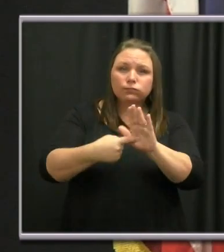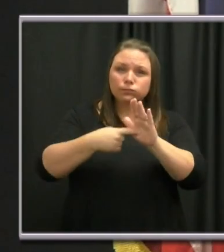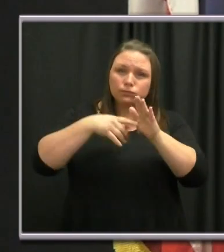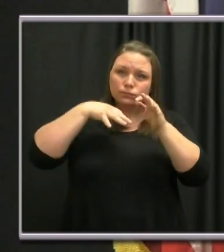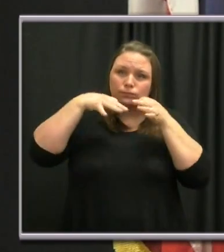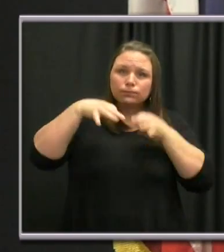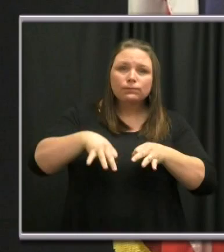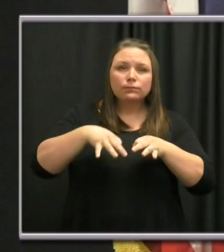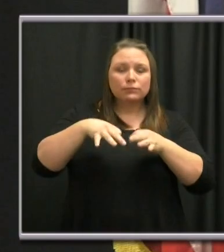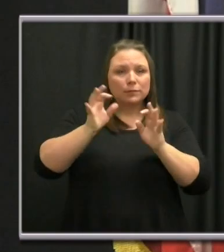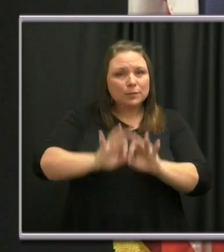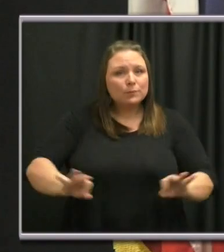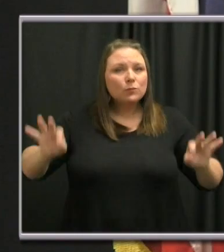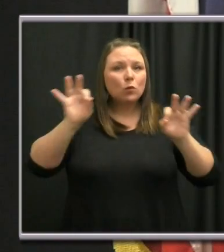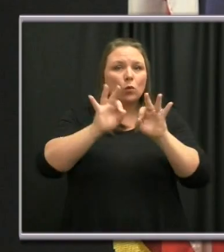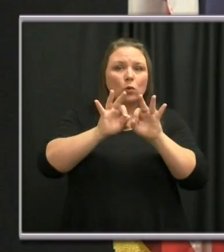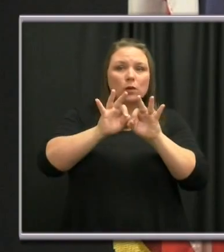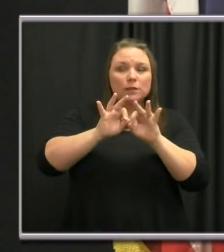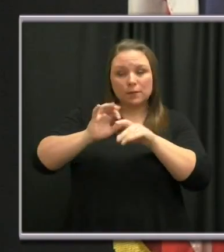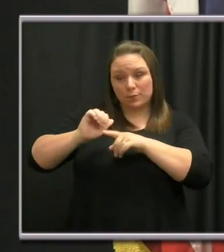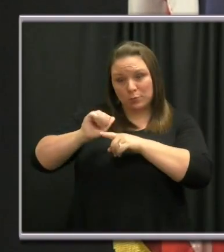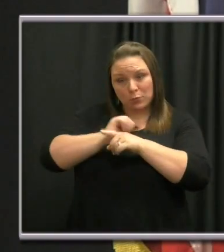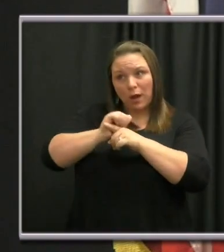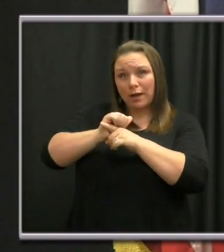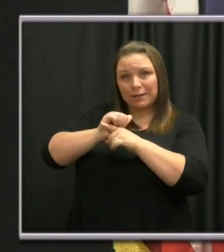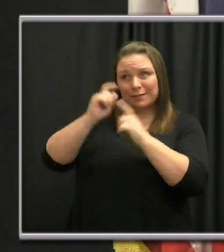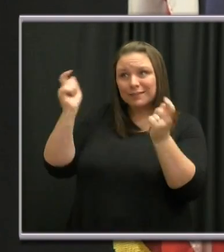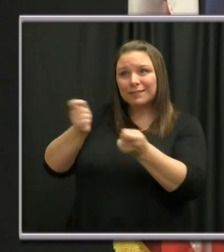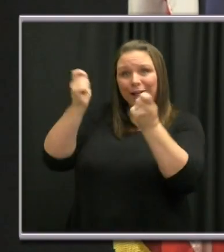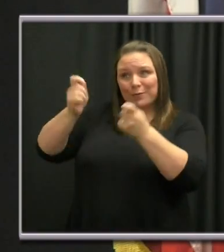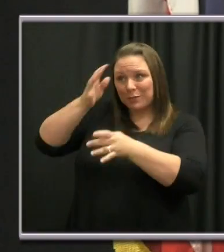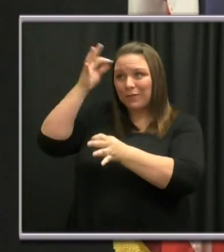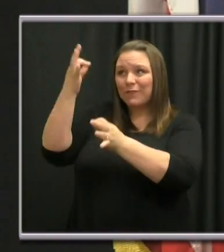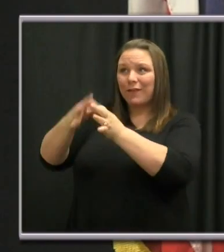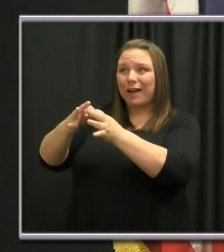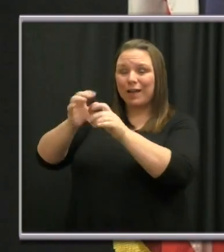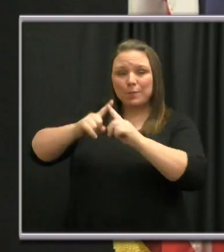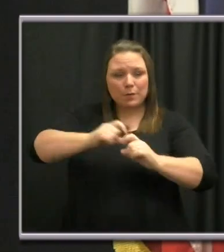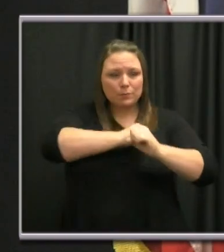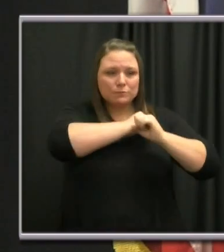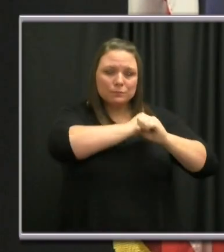MORNING. TO DISCUSS THE IMPORTANCE OF PRACTICING AND